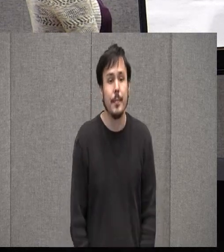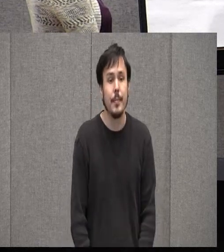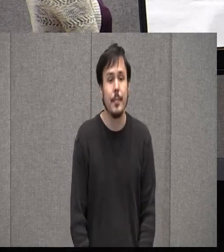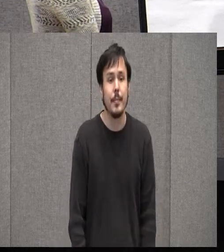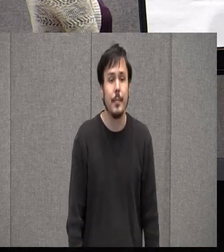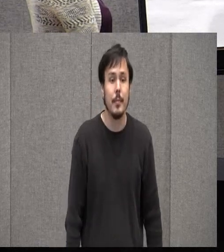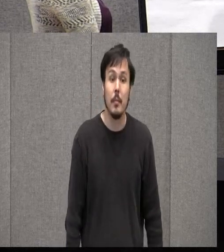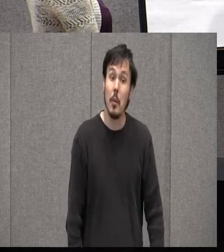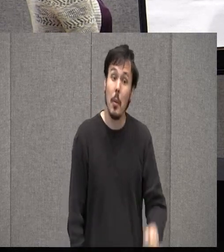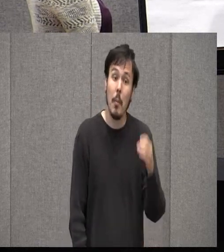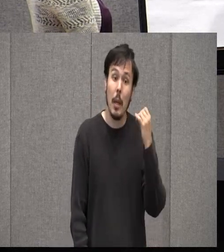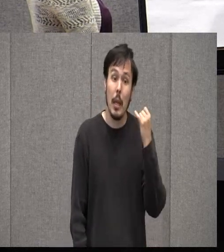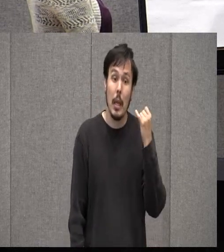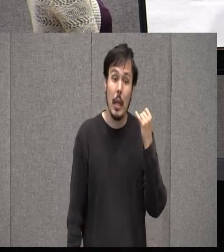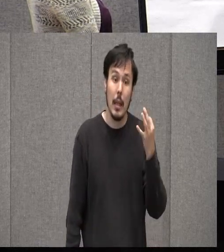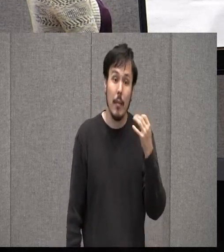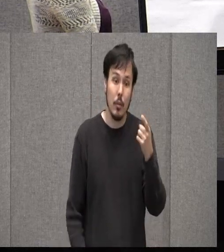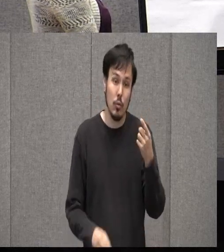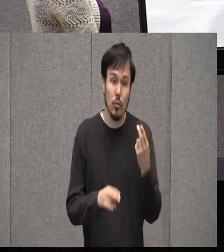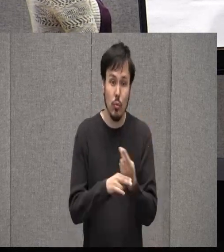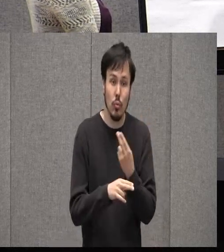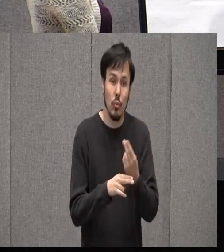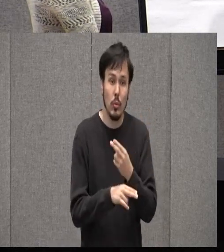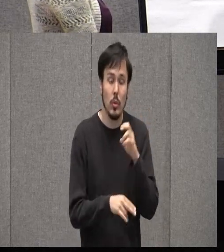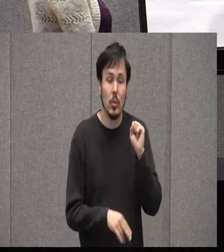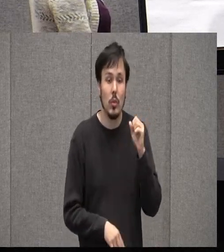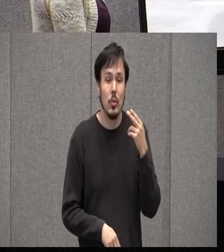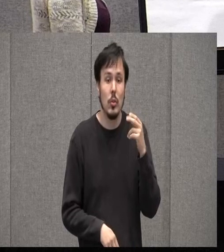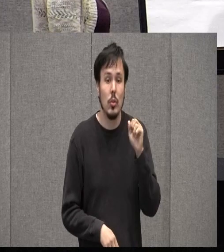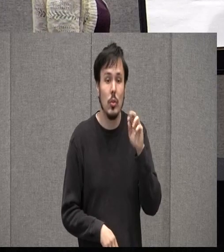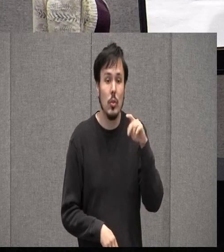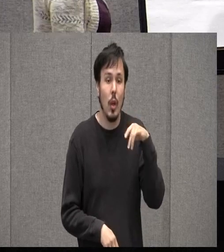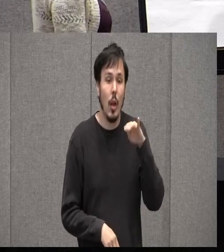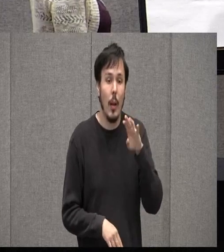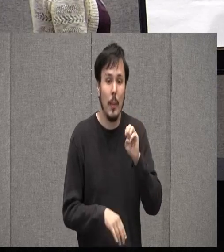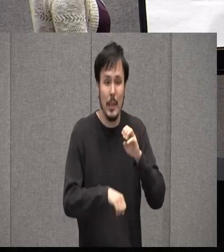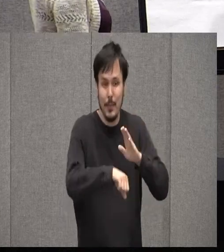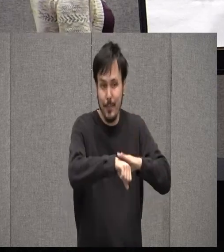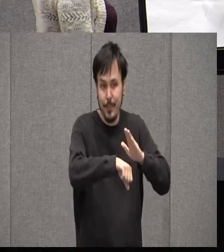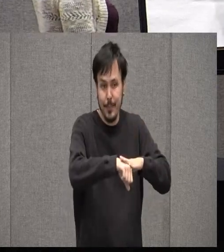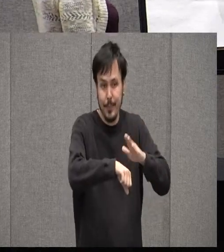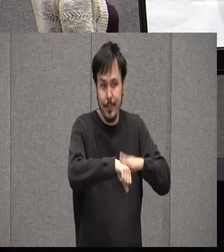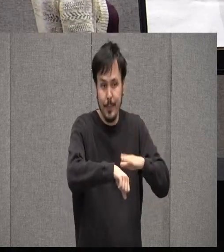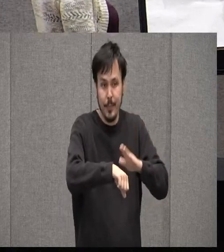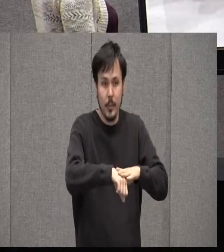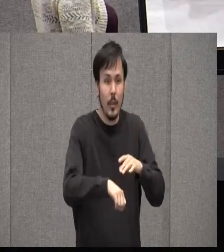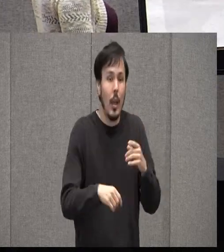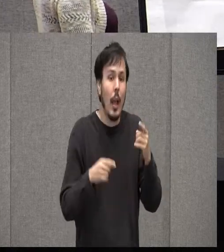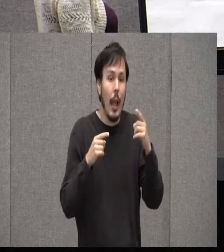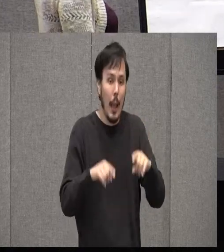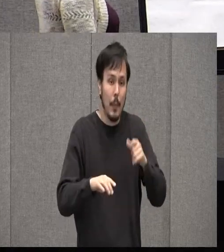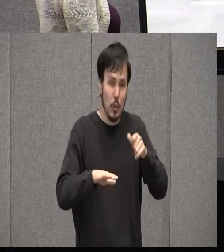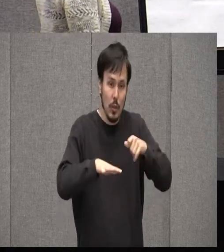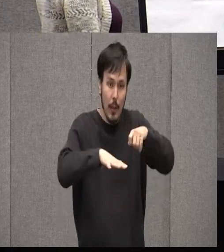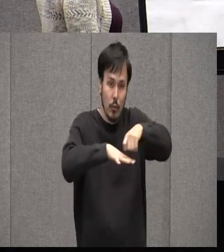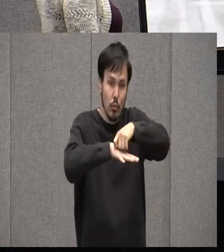But if you're using a Sharpie, one thing I'm going to caution about is that a lot of times, Sharpies go right through the paper